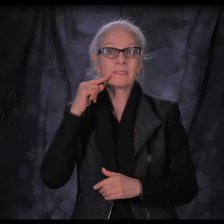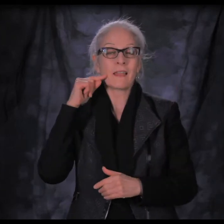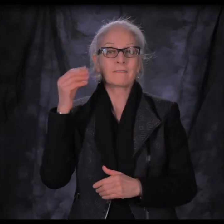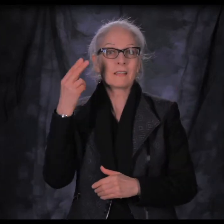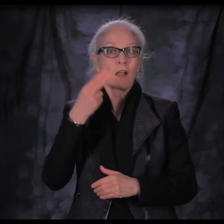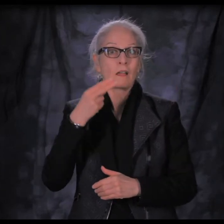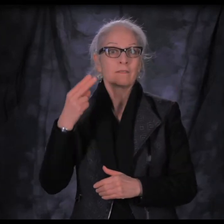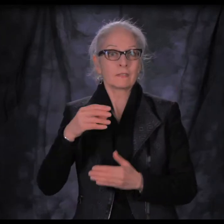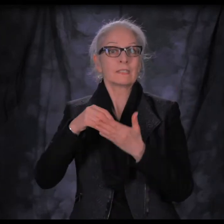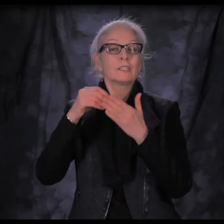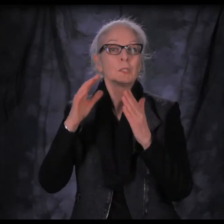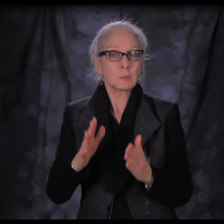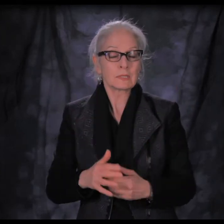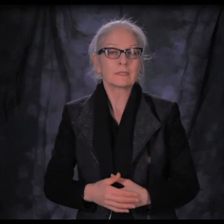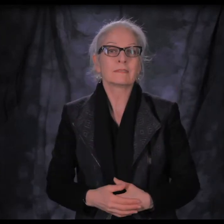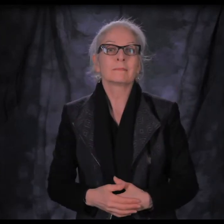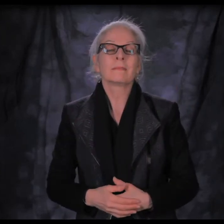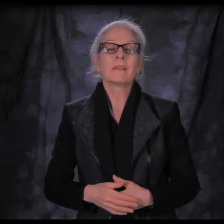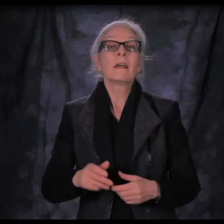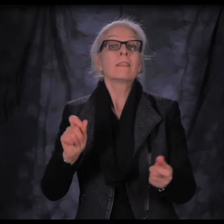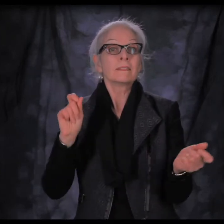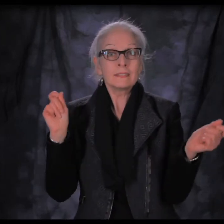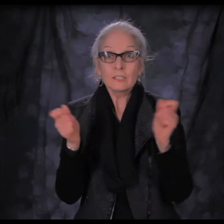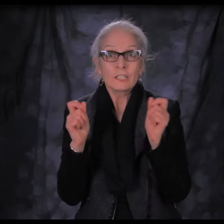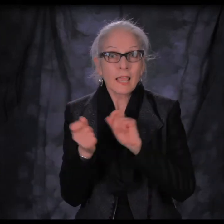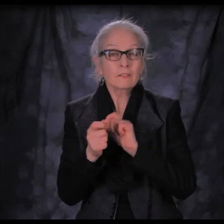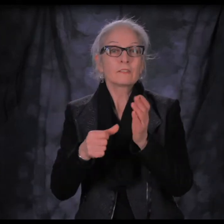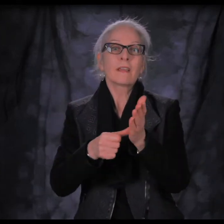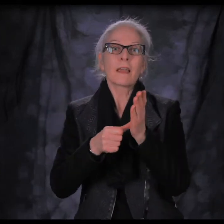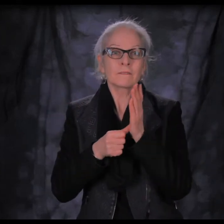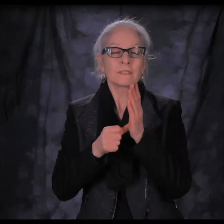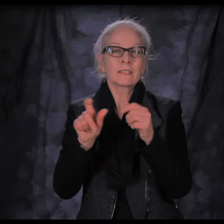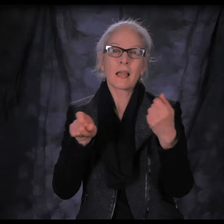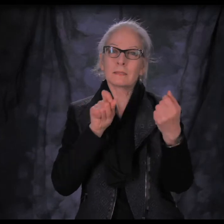Teachers of Deaf and Hard of Hearing Students.